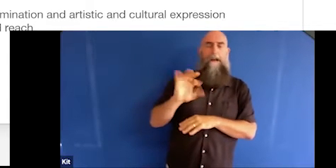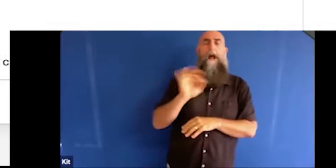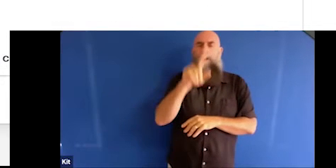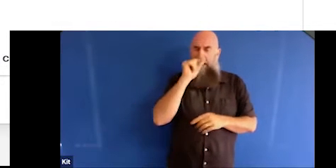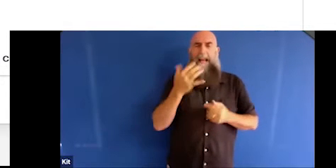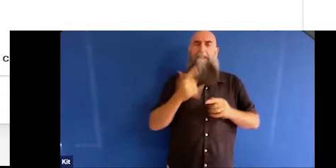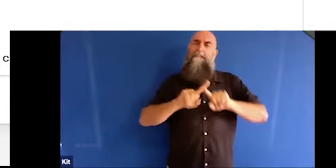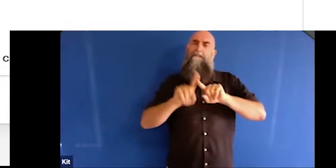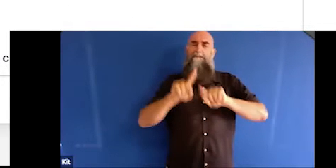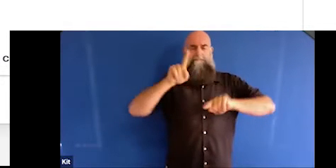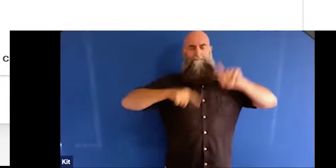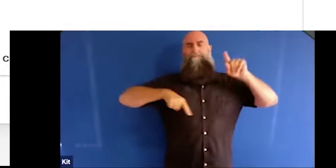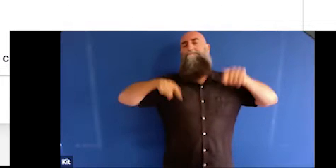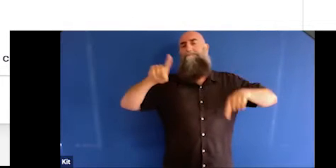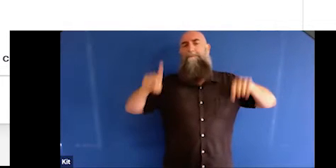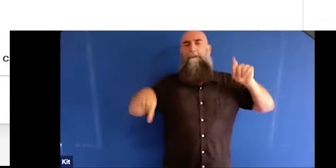Especially, as Sandy said, in the age of COVID.